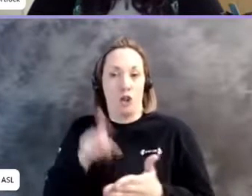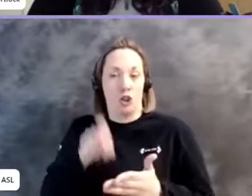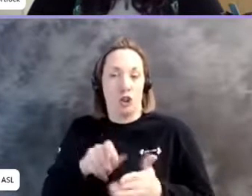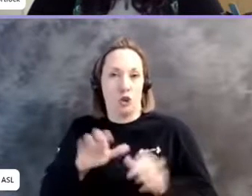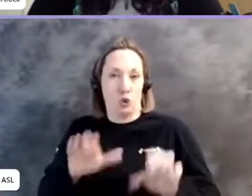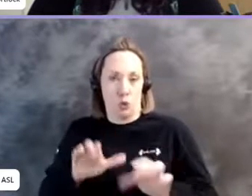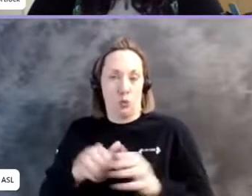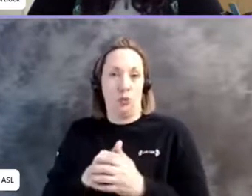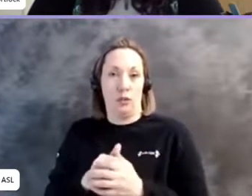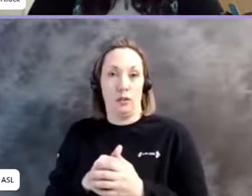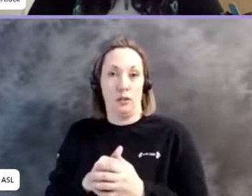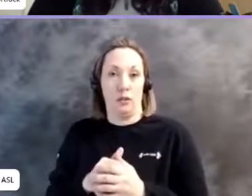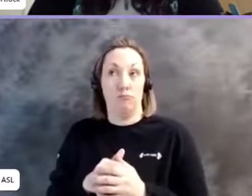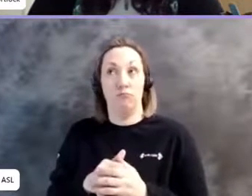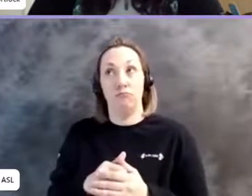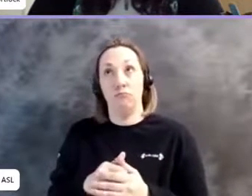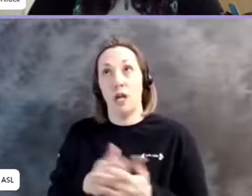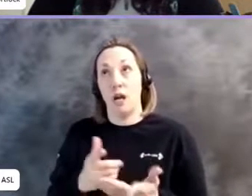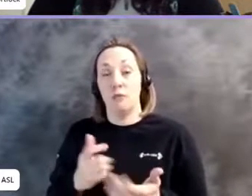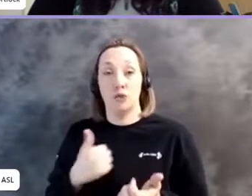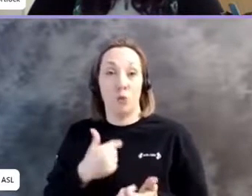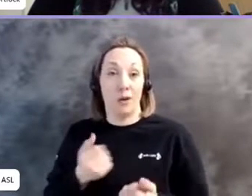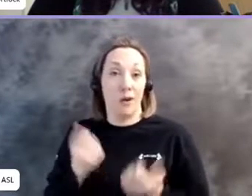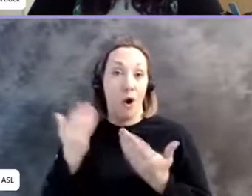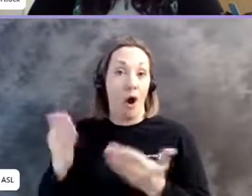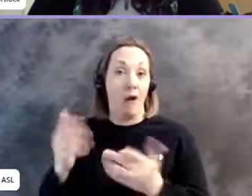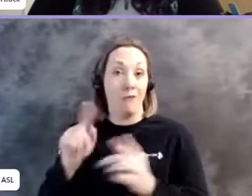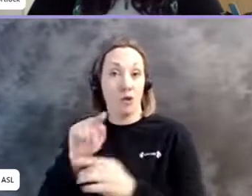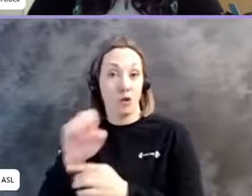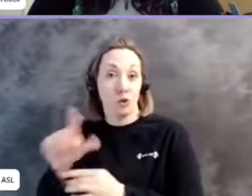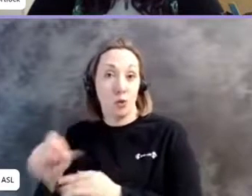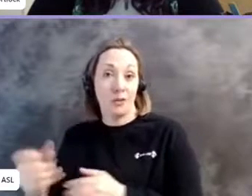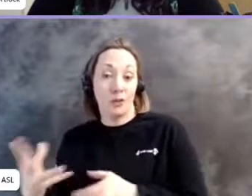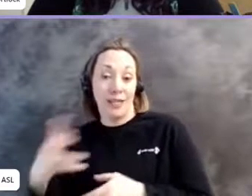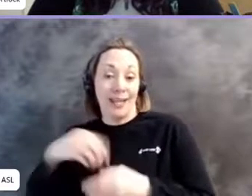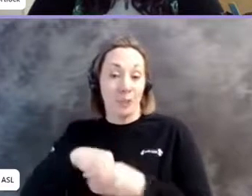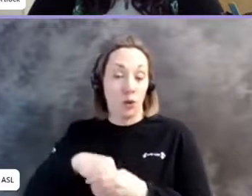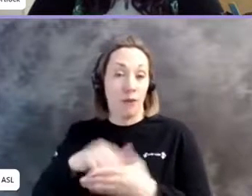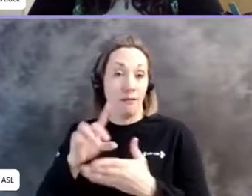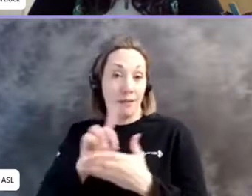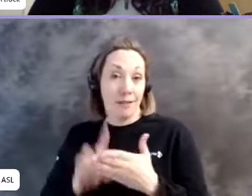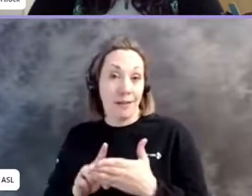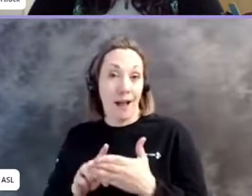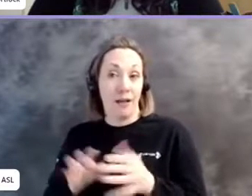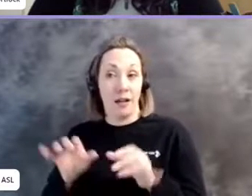of our internal teams can look at our accessibility information and